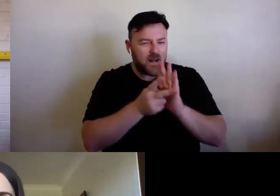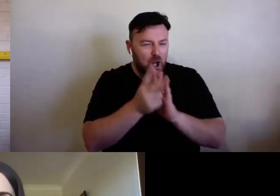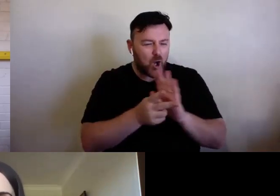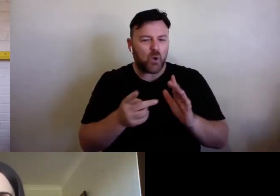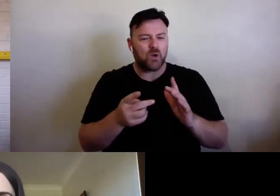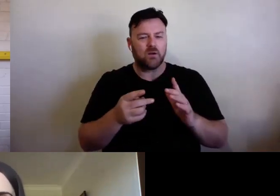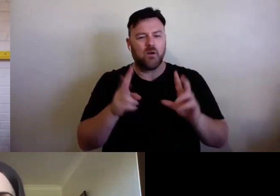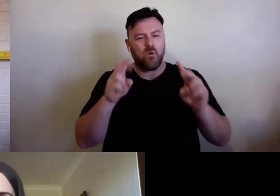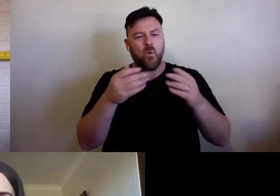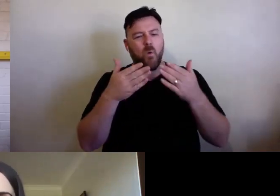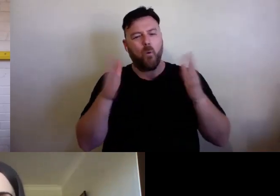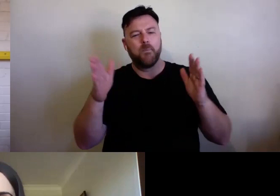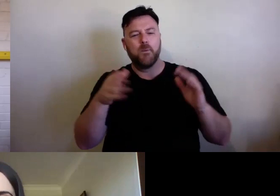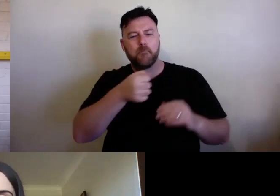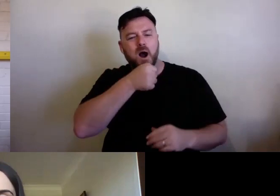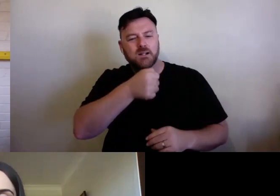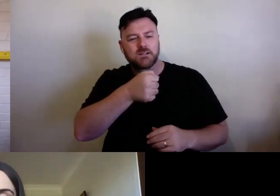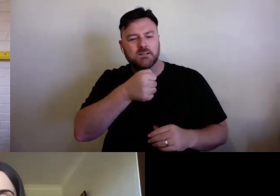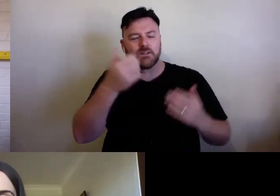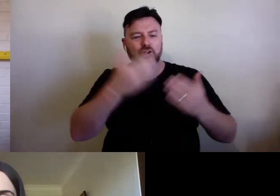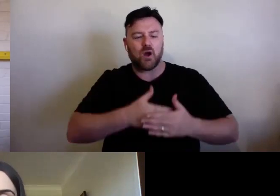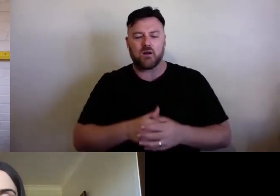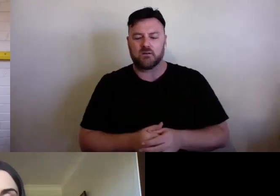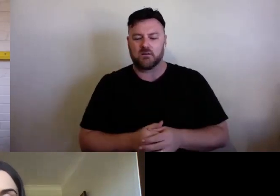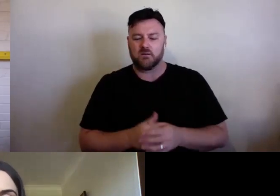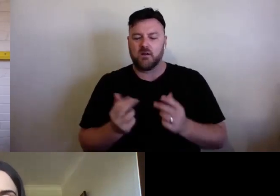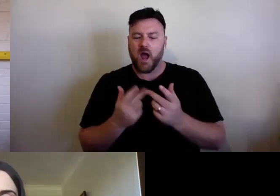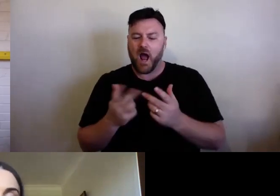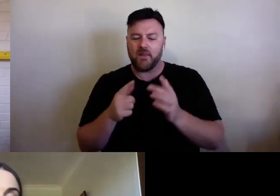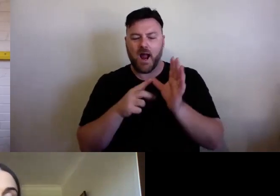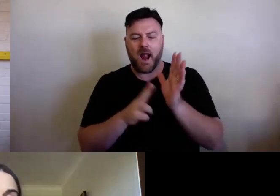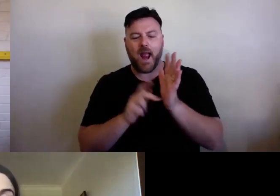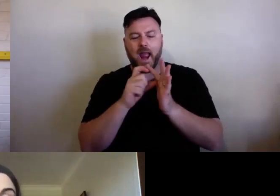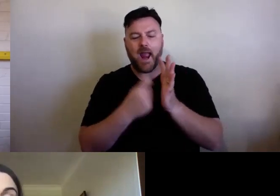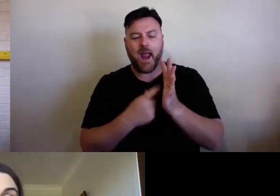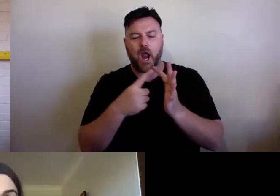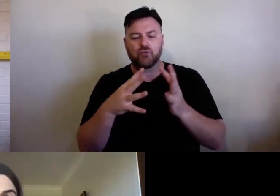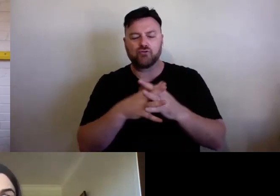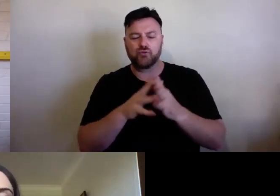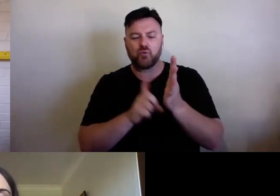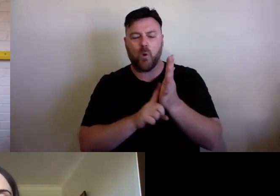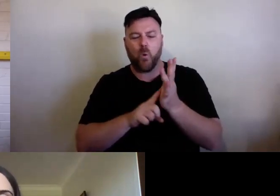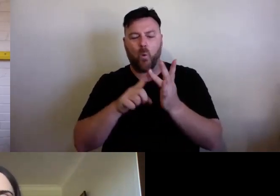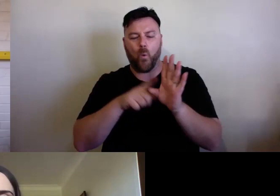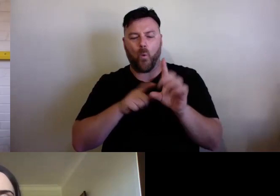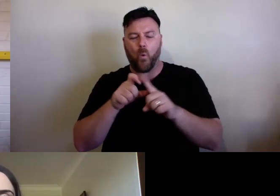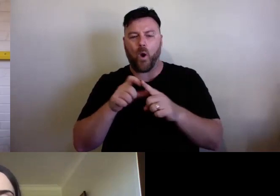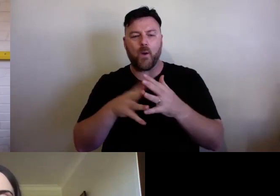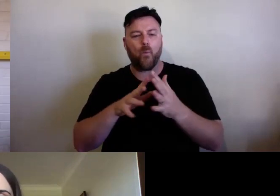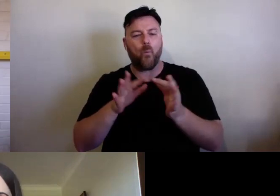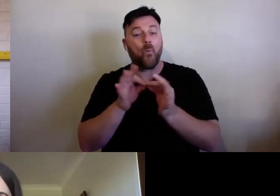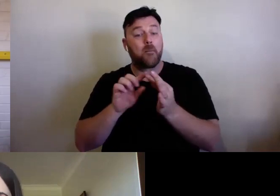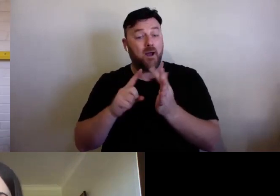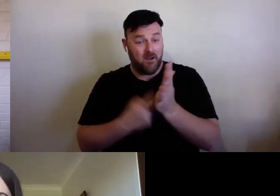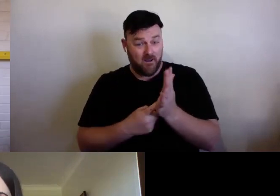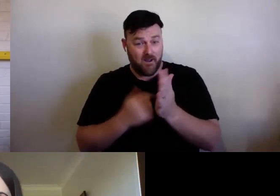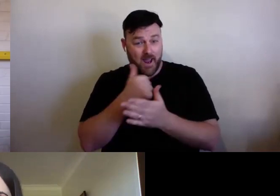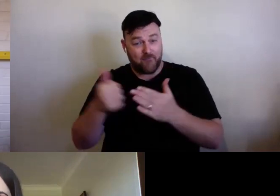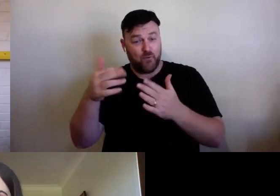with a screen. There's one every weekend and that's free. If you have